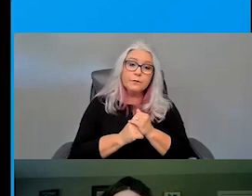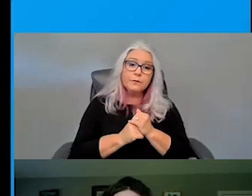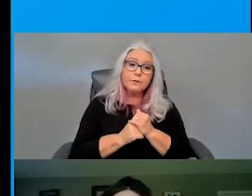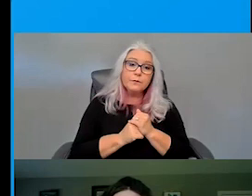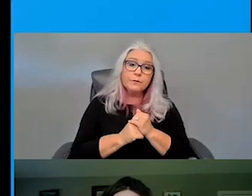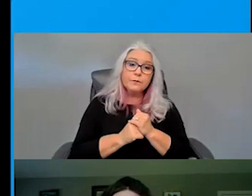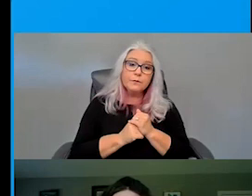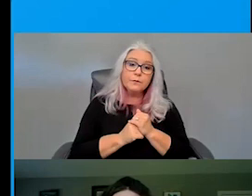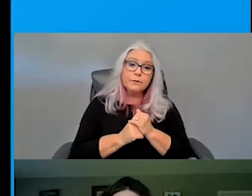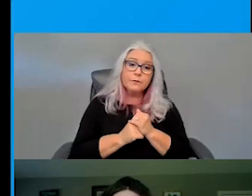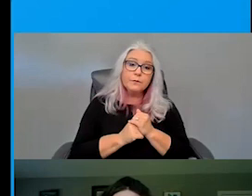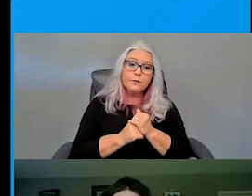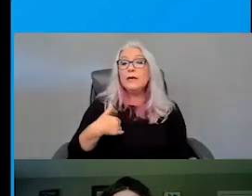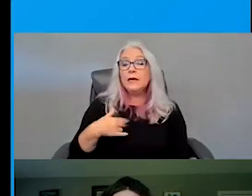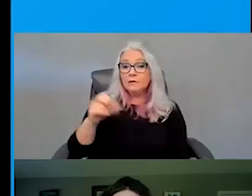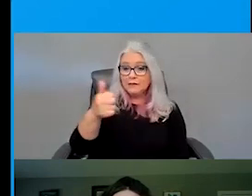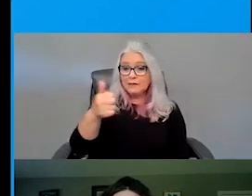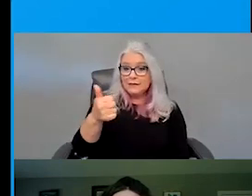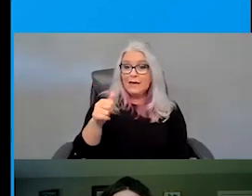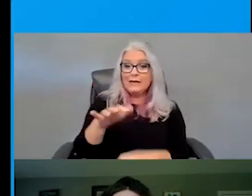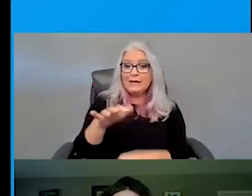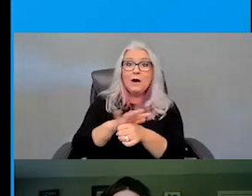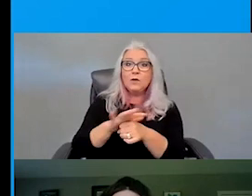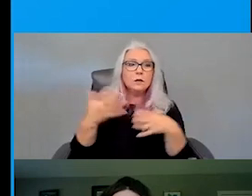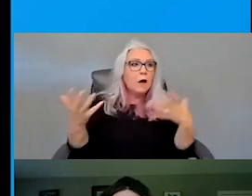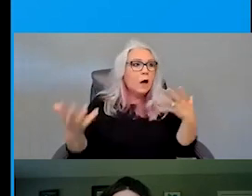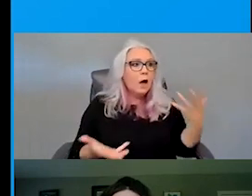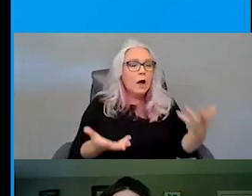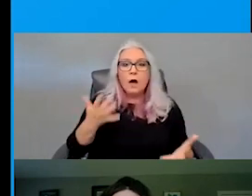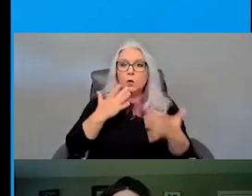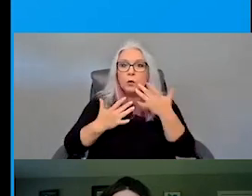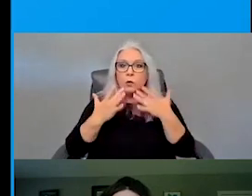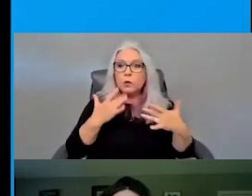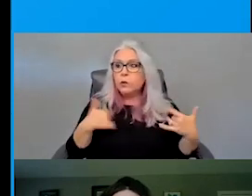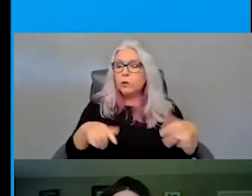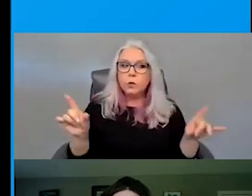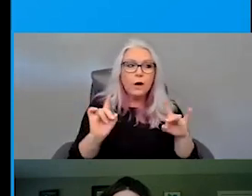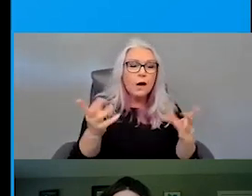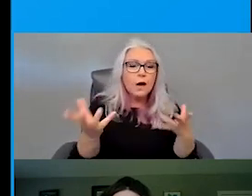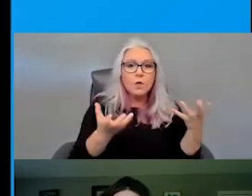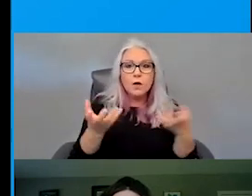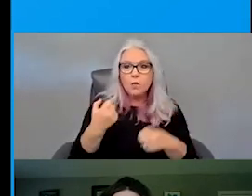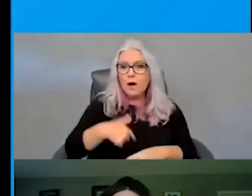counties say to us where have you been? We are in need. We have been looking for something like this.